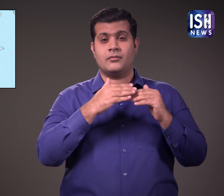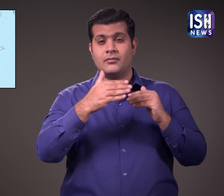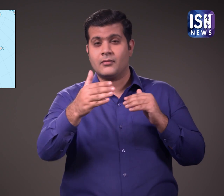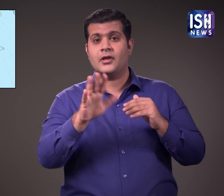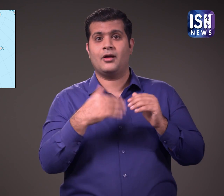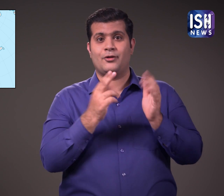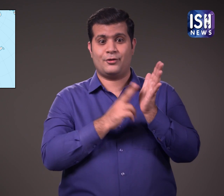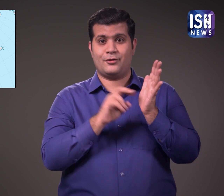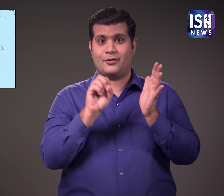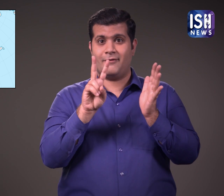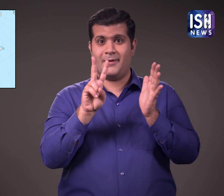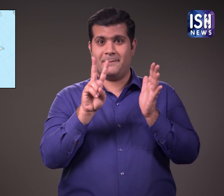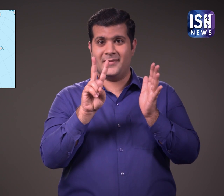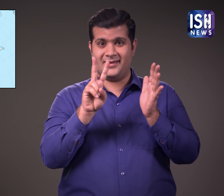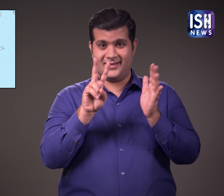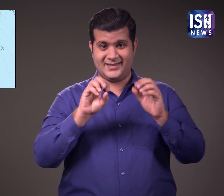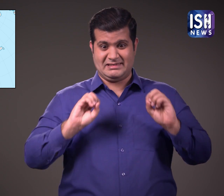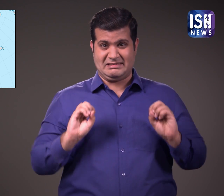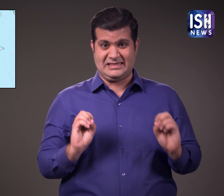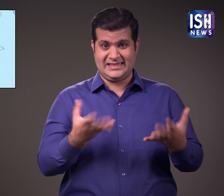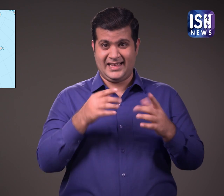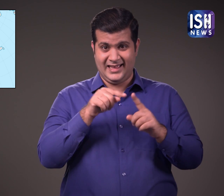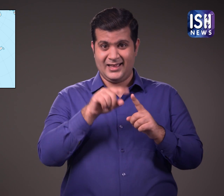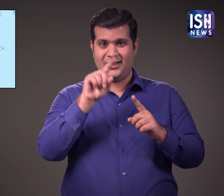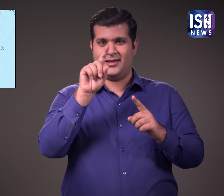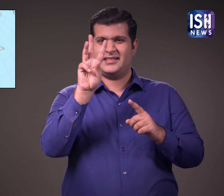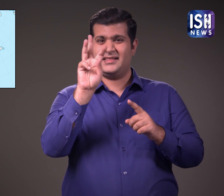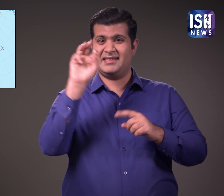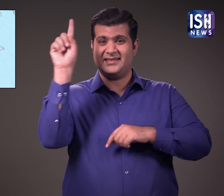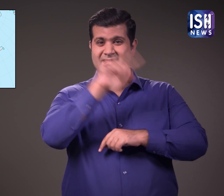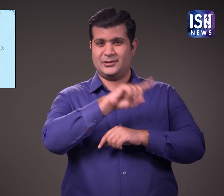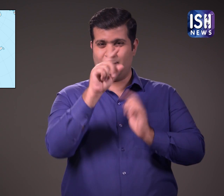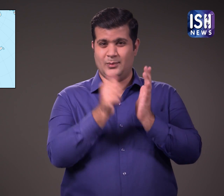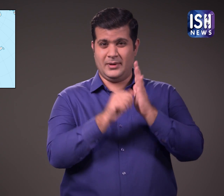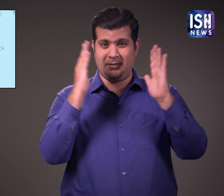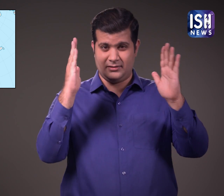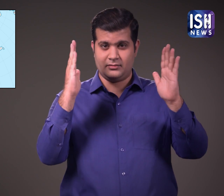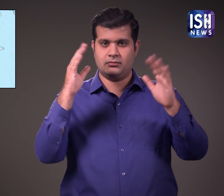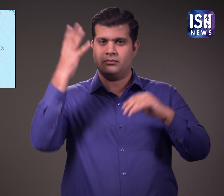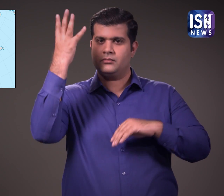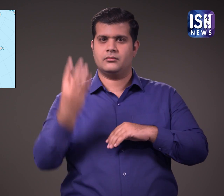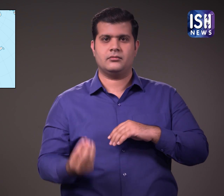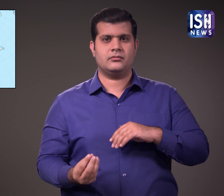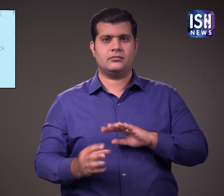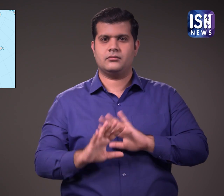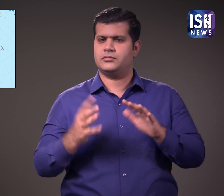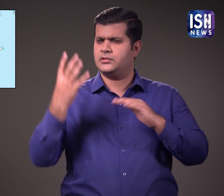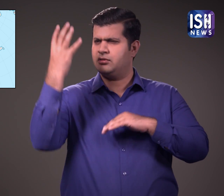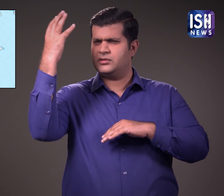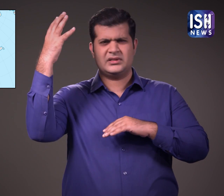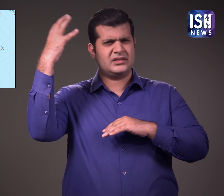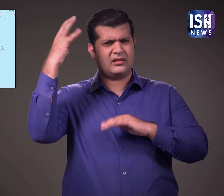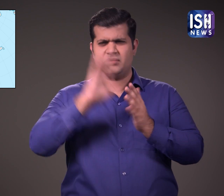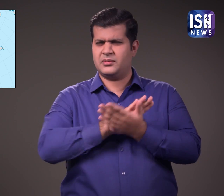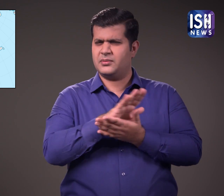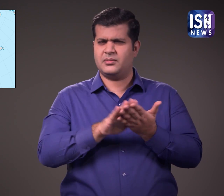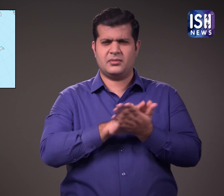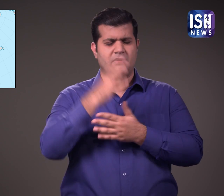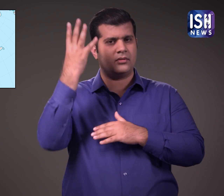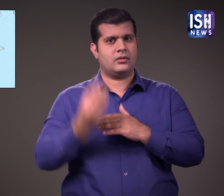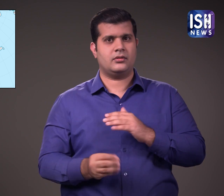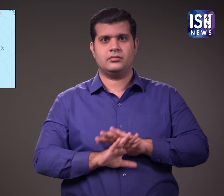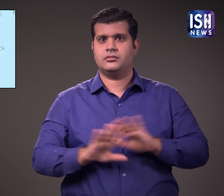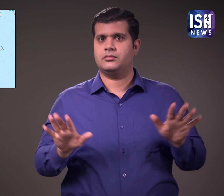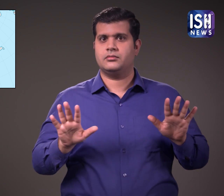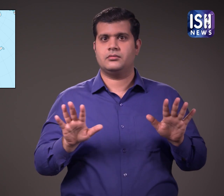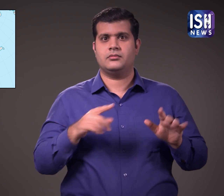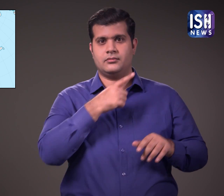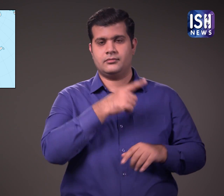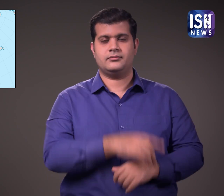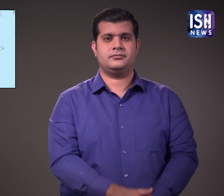Then from the beginning of November for 30 days, the sun does not rise at all.